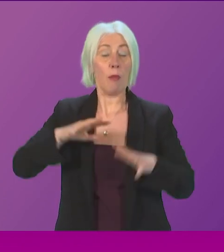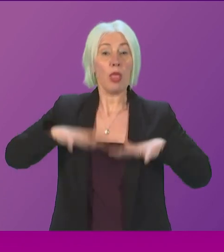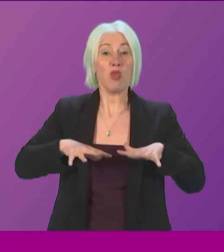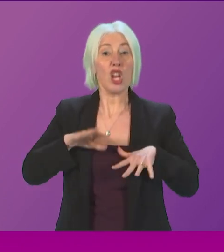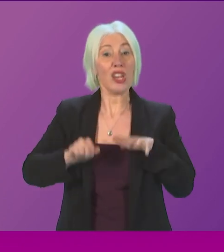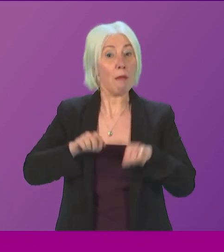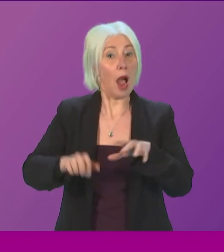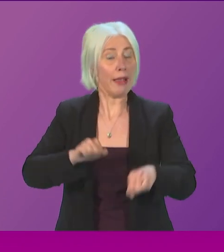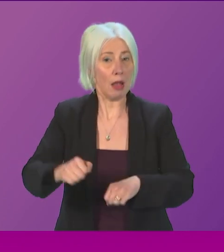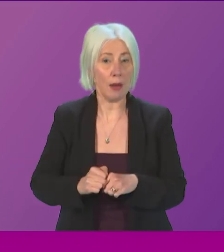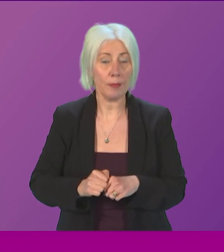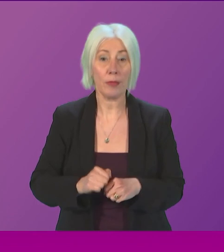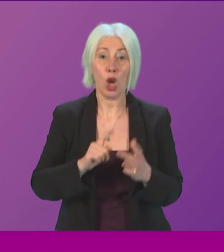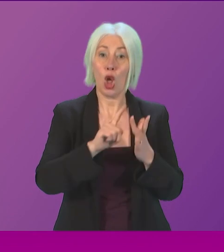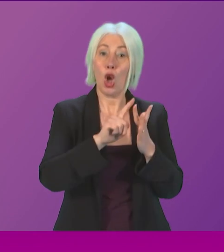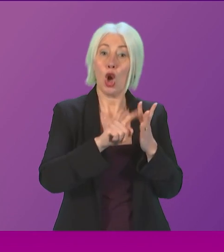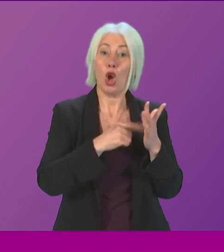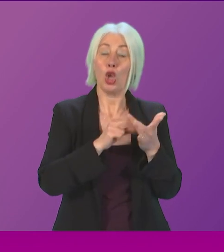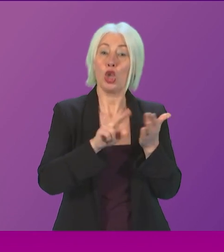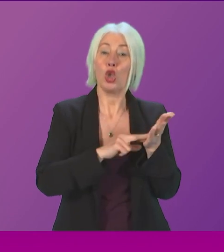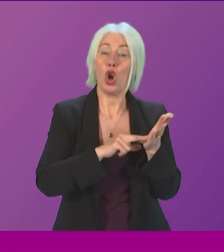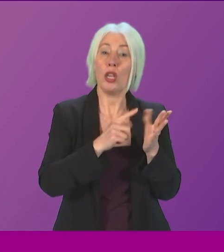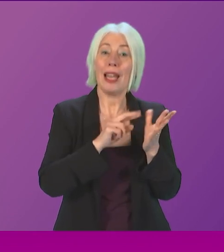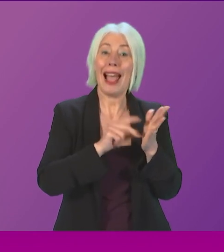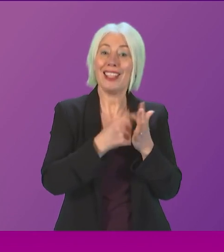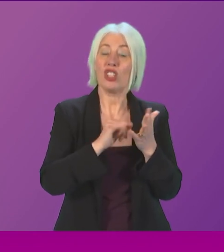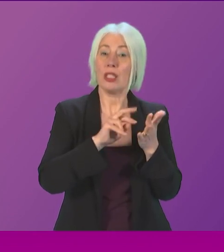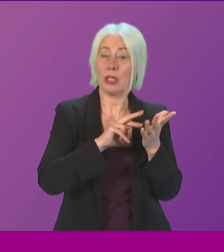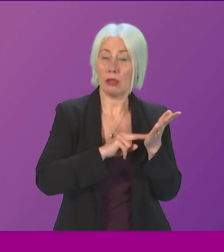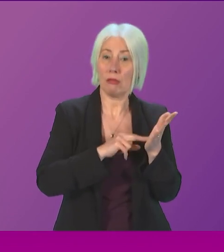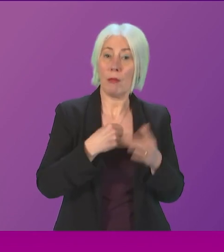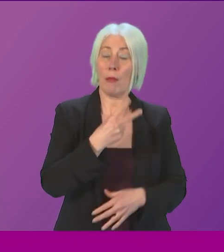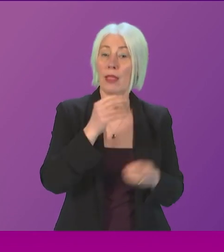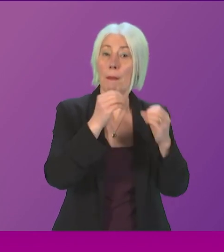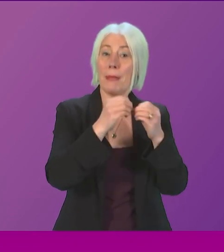Among them were John Anderson from Fraserburgh, who received his BEM in 2020 for his community